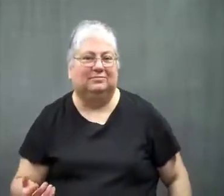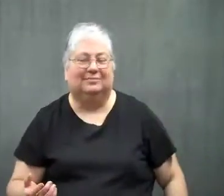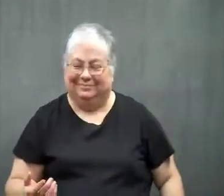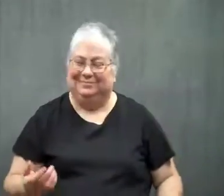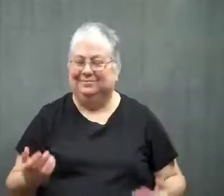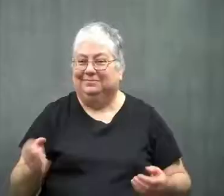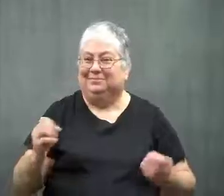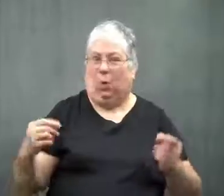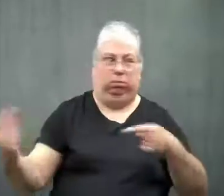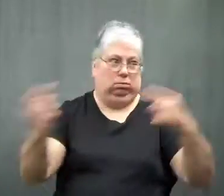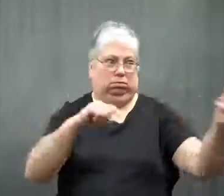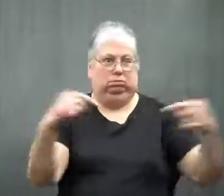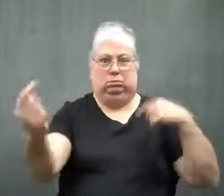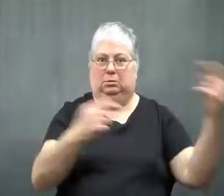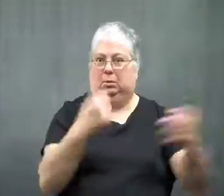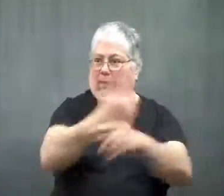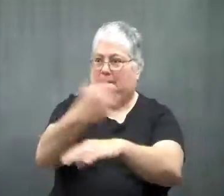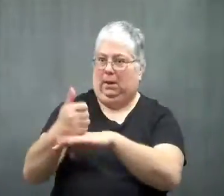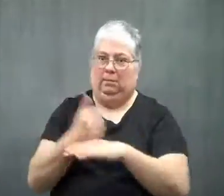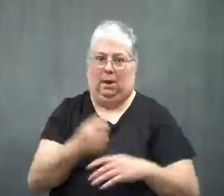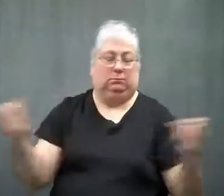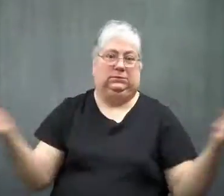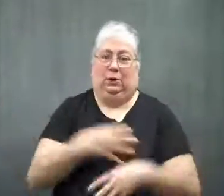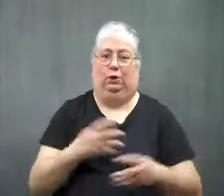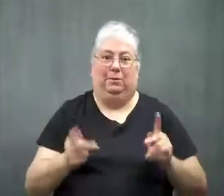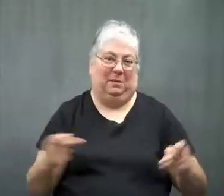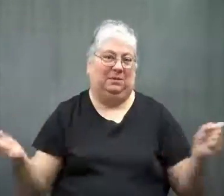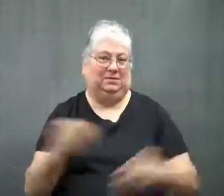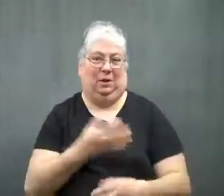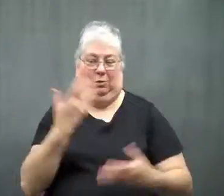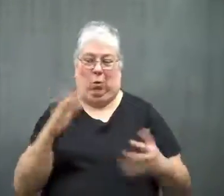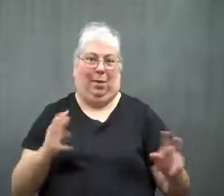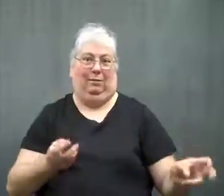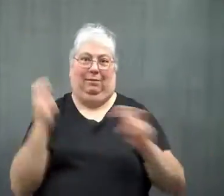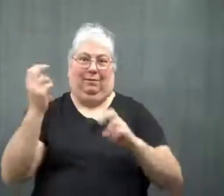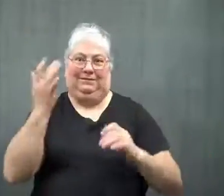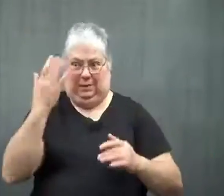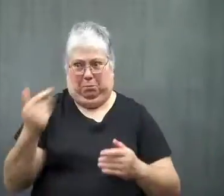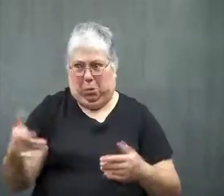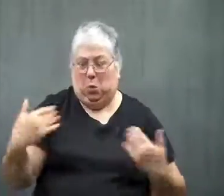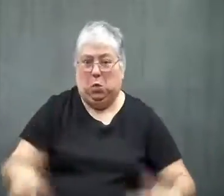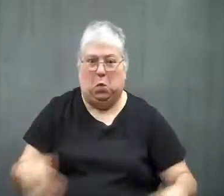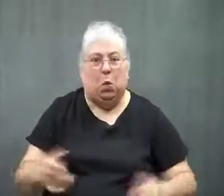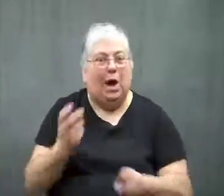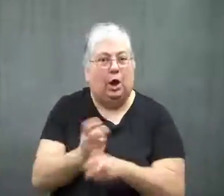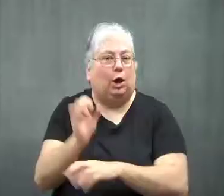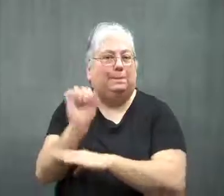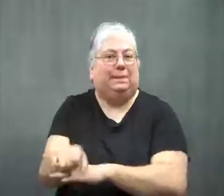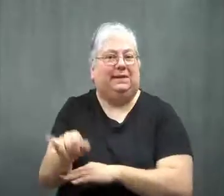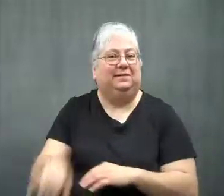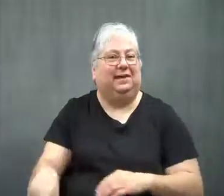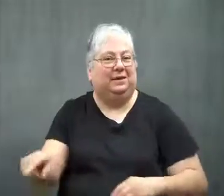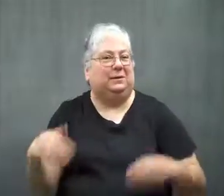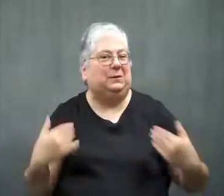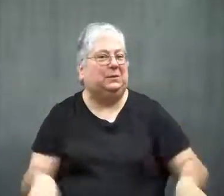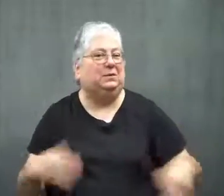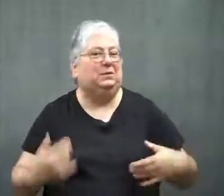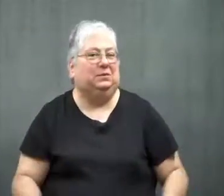It's such a virulent outbreak, people are scared and passing the blame around.